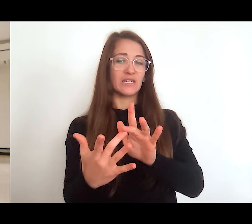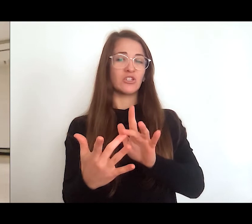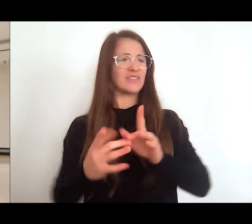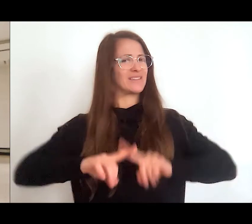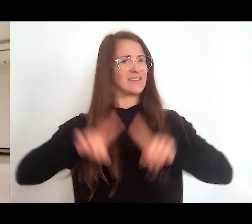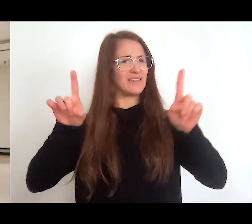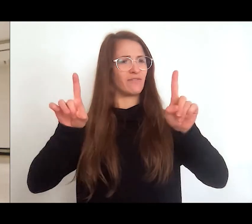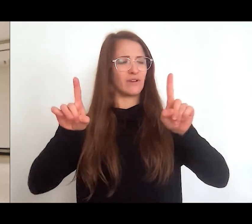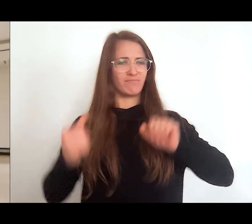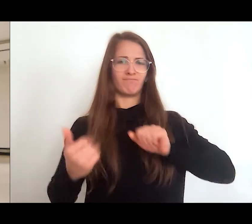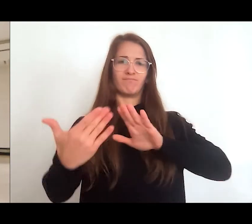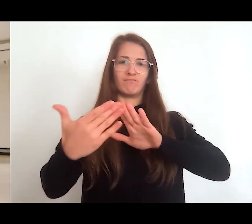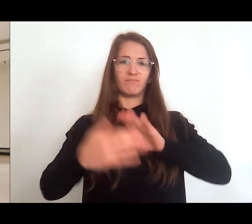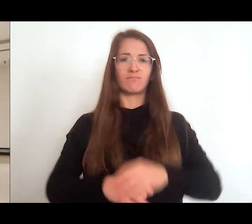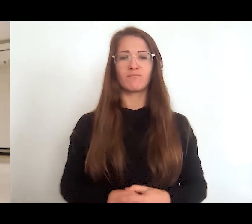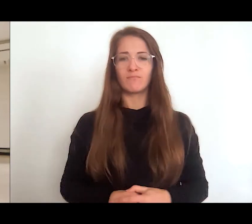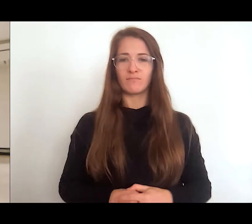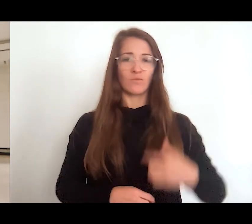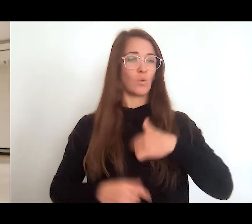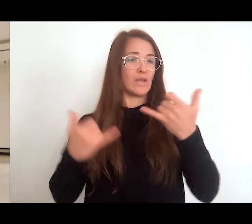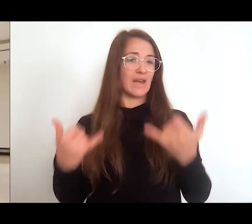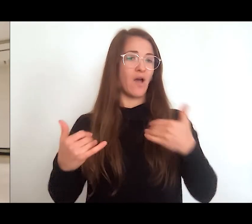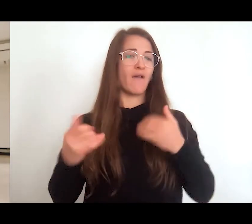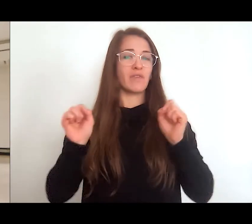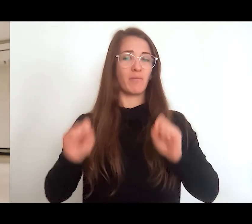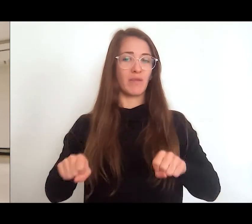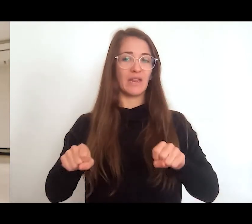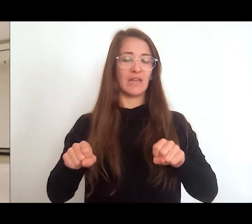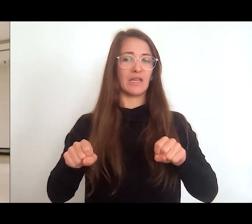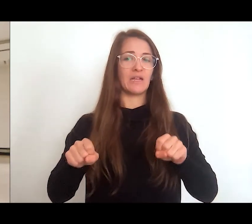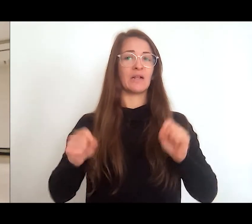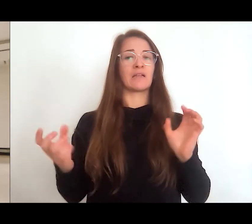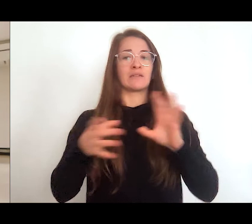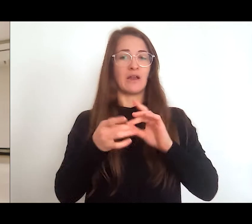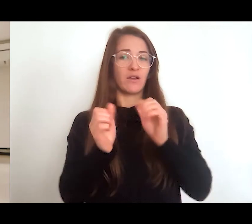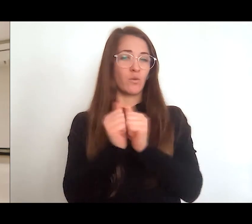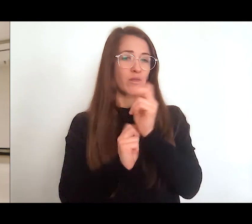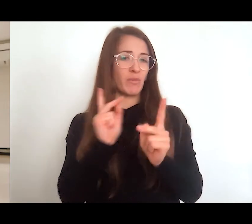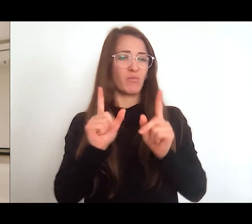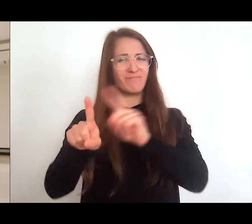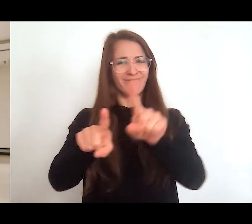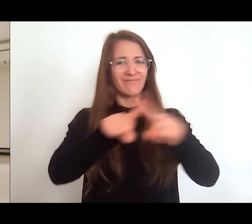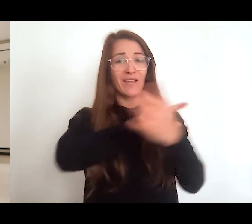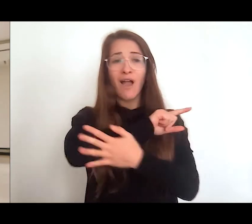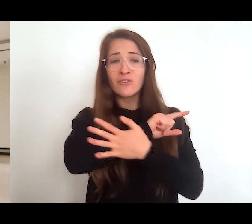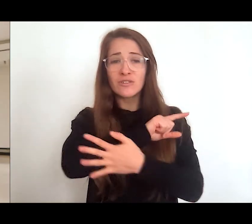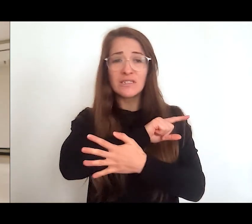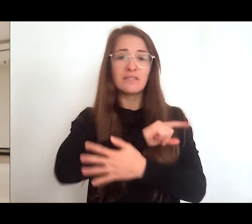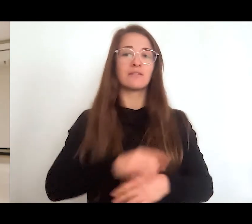EVERYTHING, WHICH REALLY OPENED UP OUTREACH IN A DIFFERENT WAY IN THAT WE NOW HAVE THE ABILITY